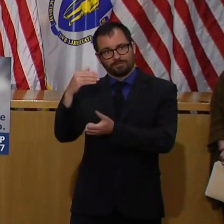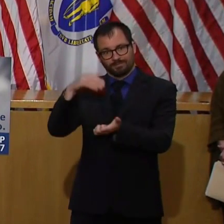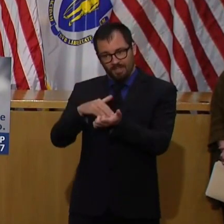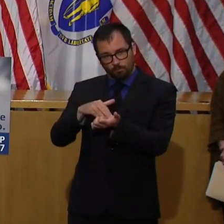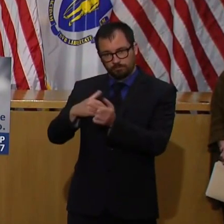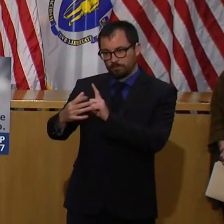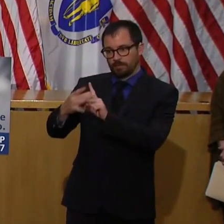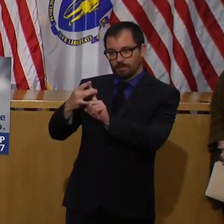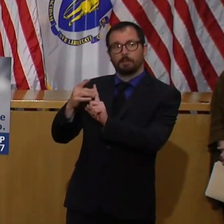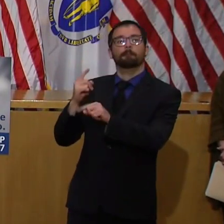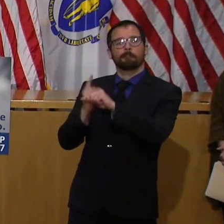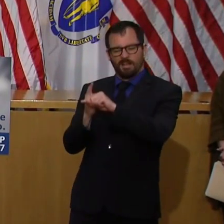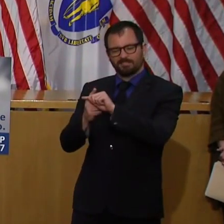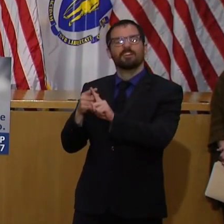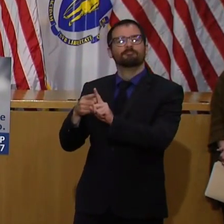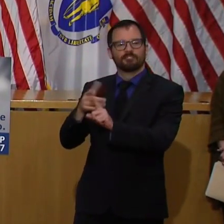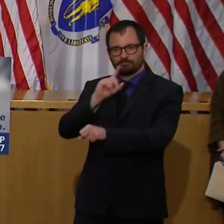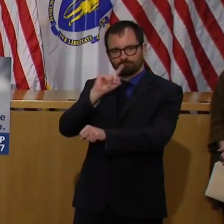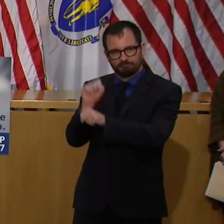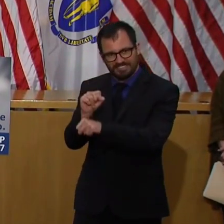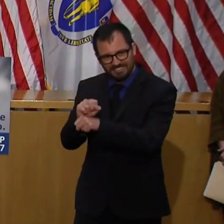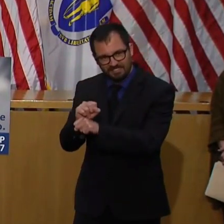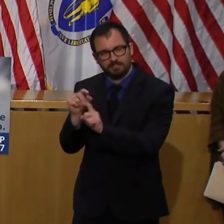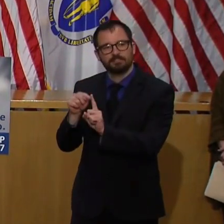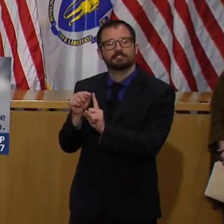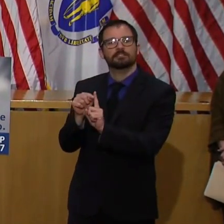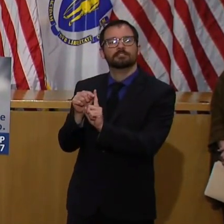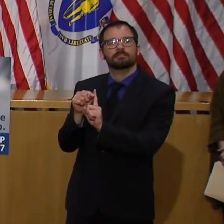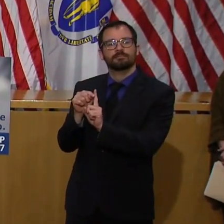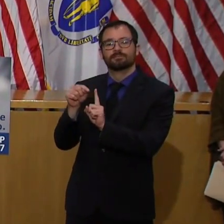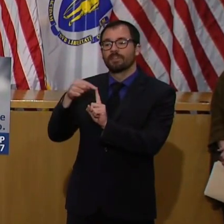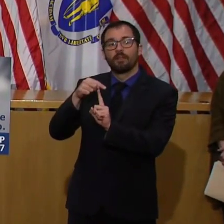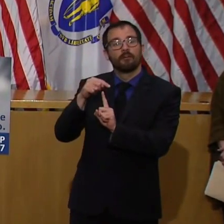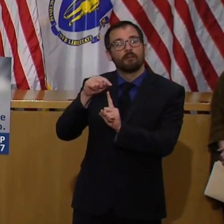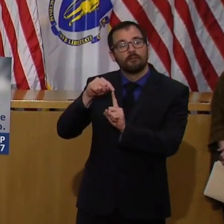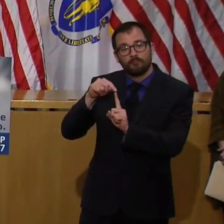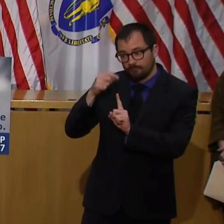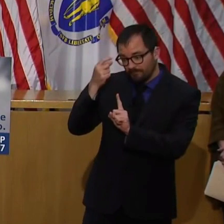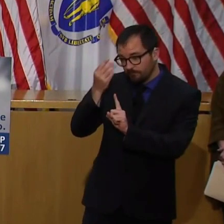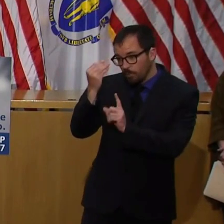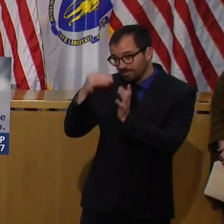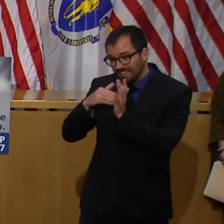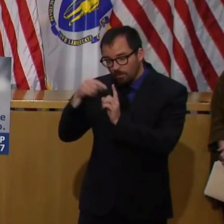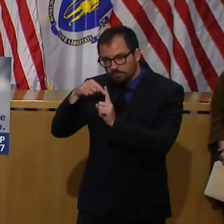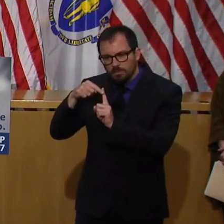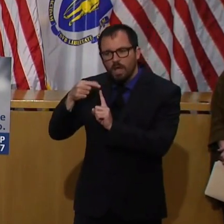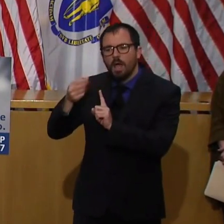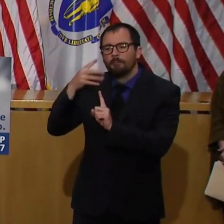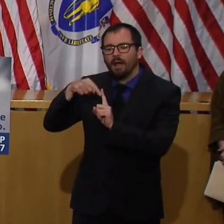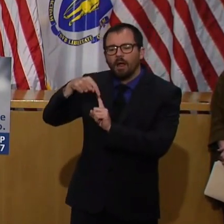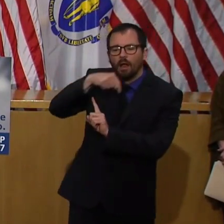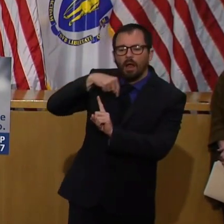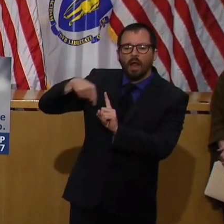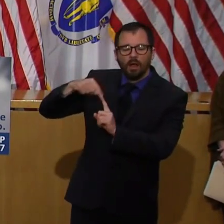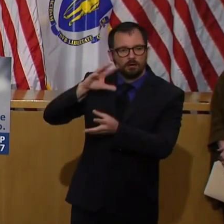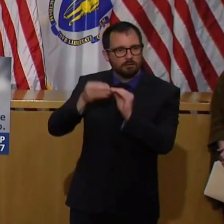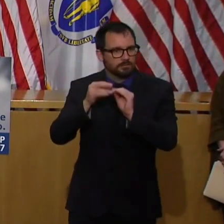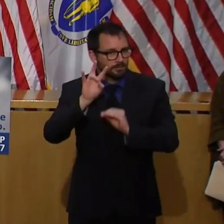AND REACHED OUT TO MORE THAN 7500 OF THEIR CONTACTS SINCE CALLS FIRST STARTED ON APRIL 12th.